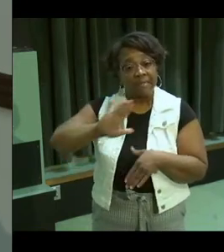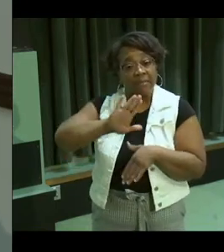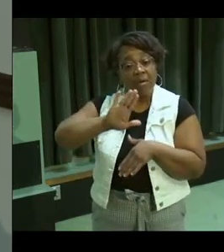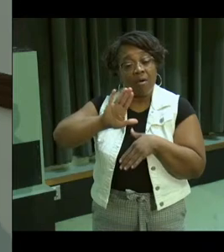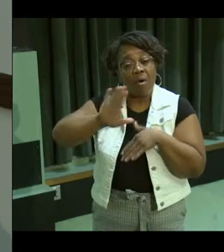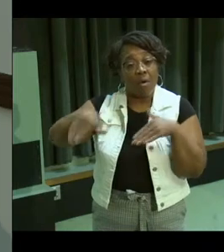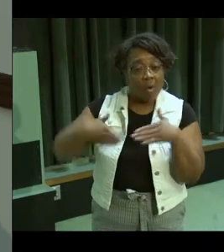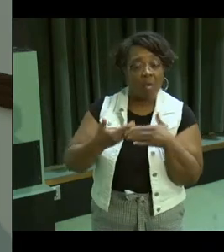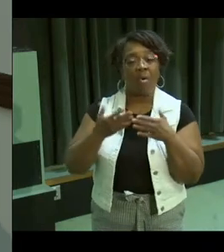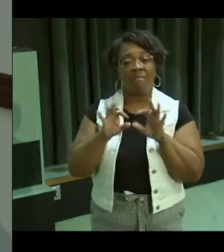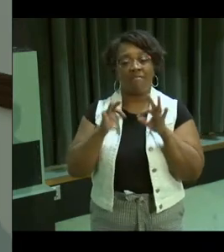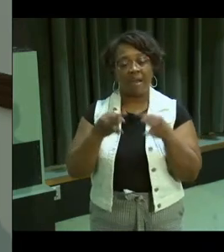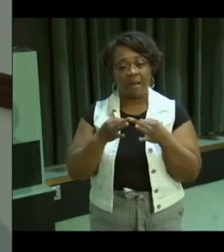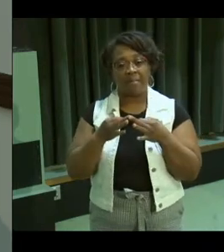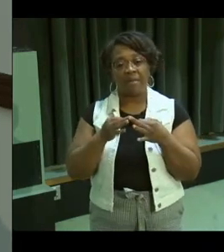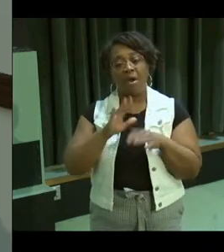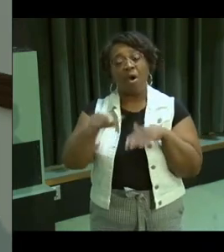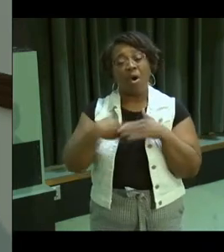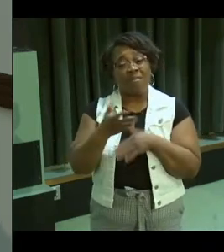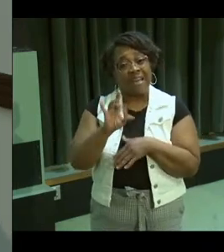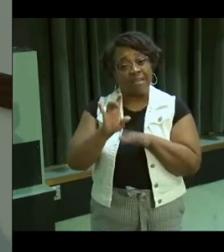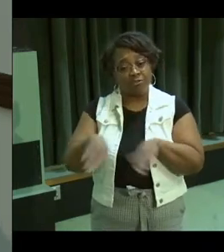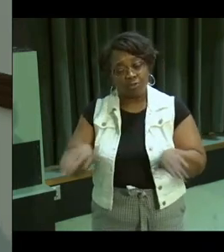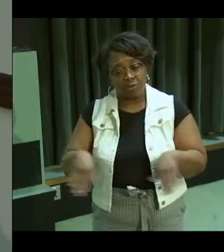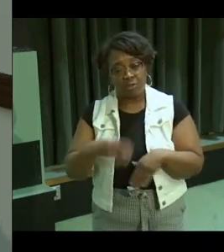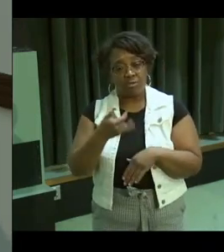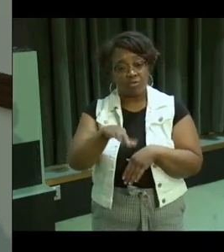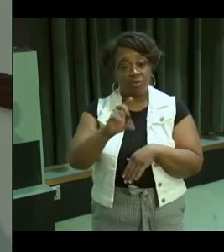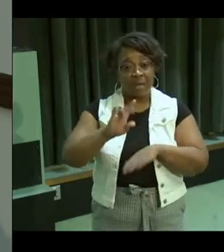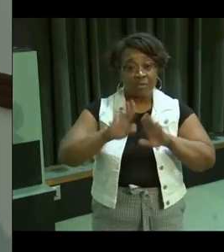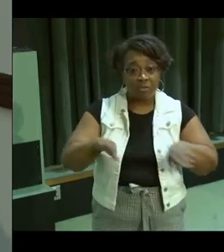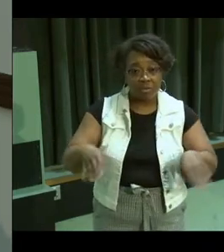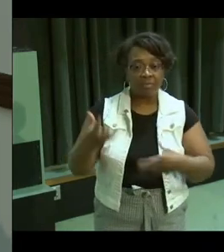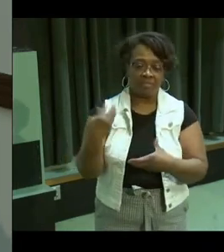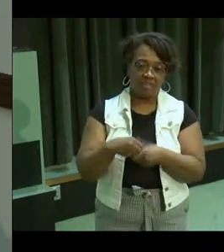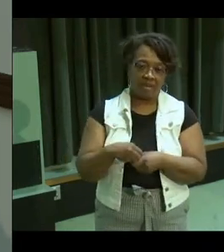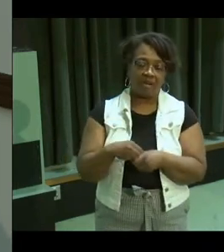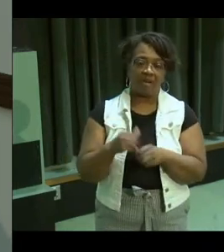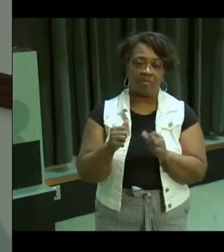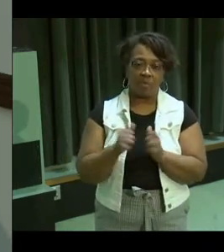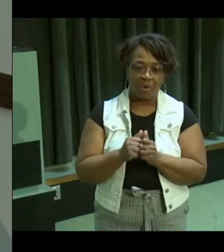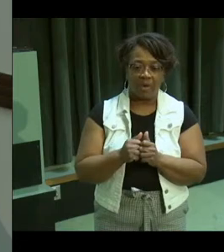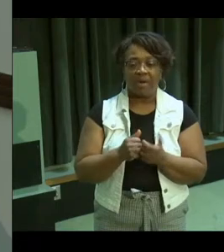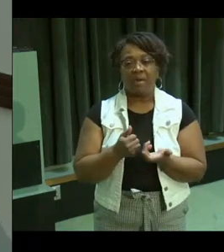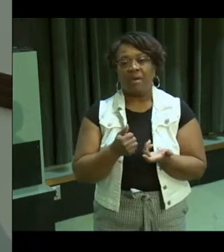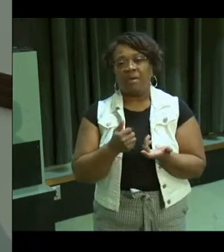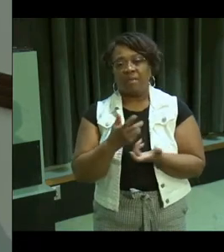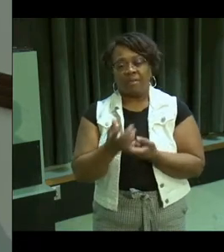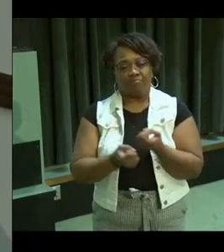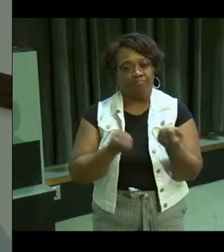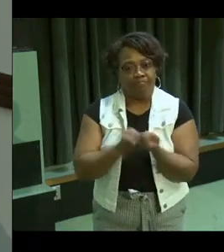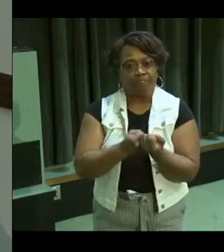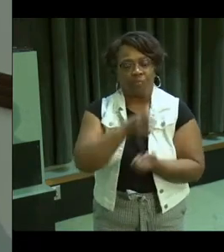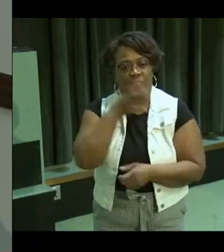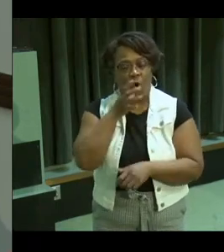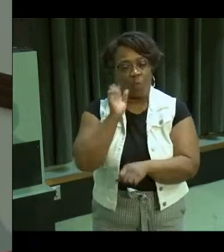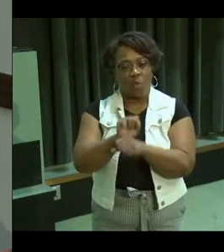know, all of his eight children and their grandchildren to be